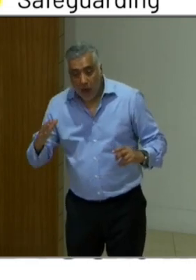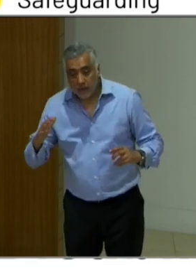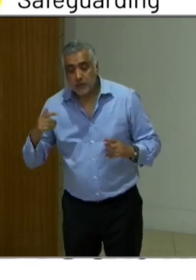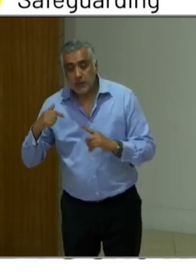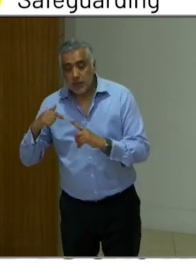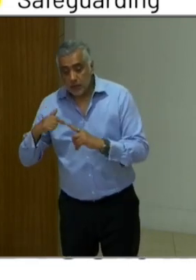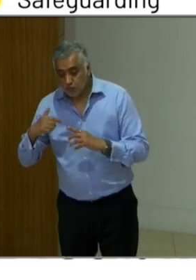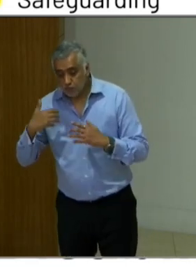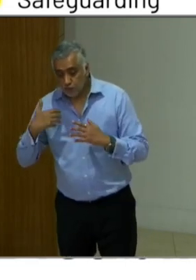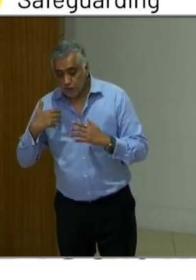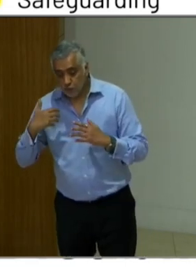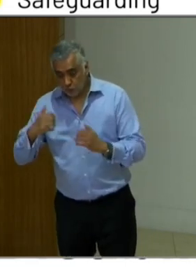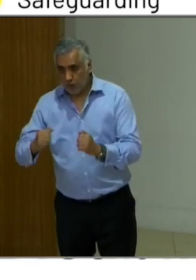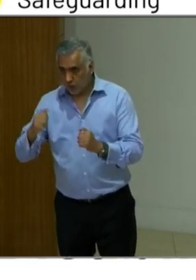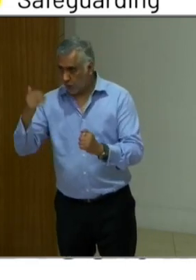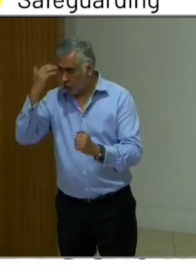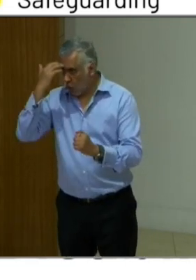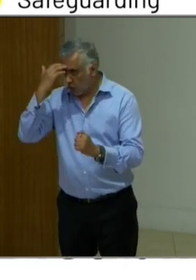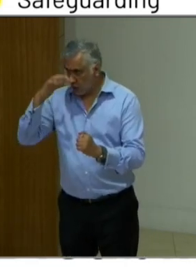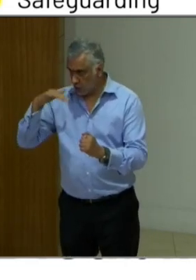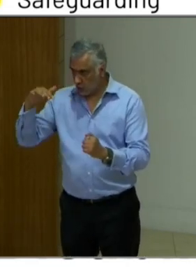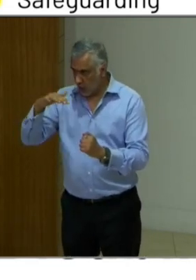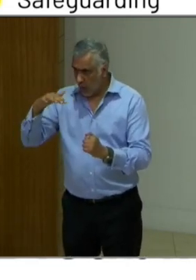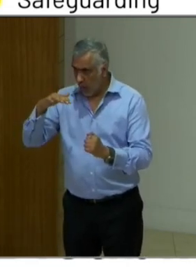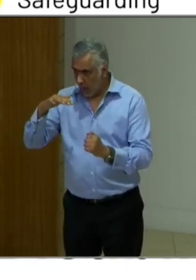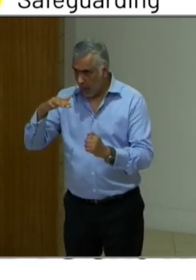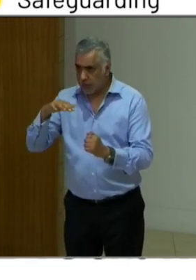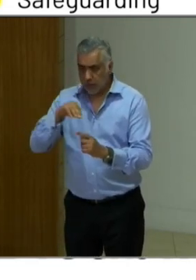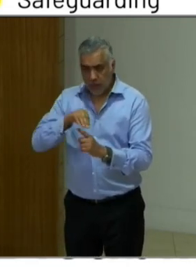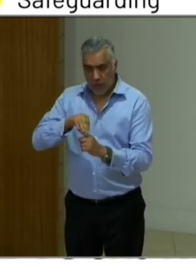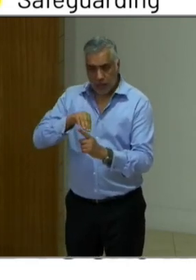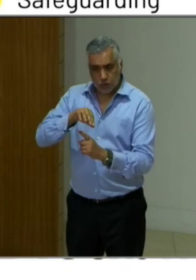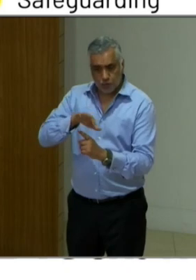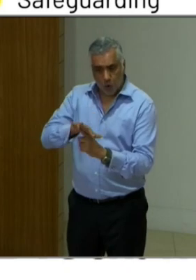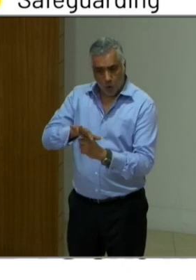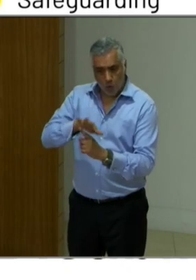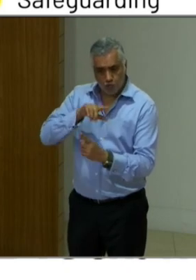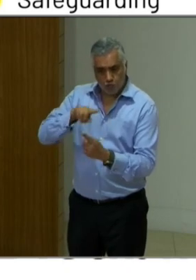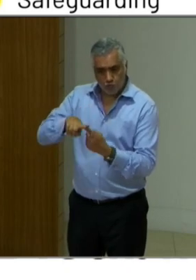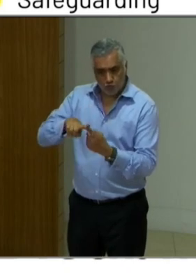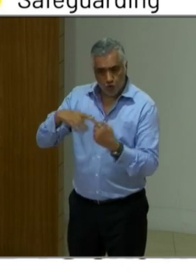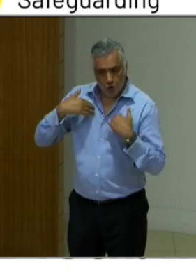and such a large part of society exposed to marginalisation, human dignity and